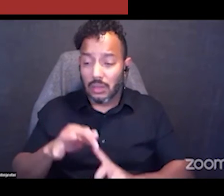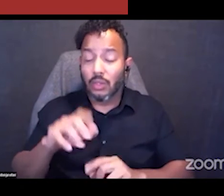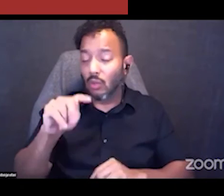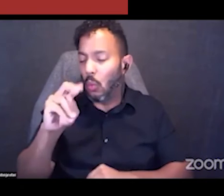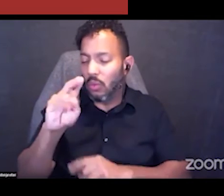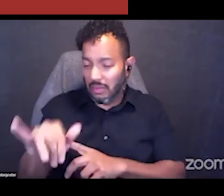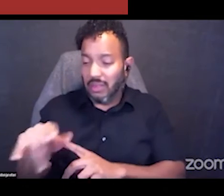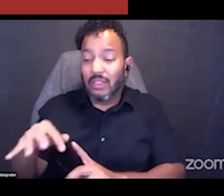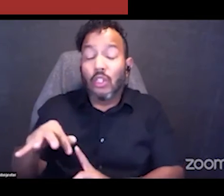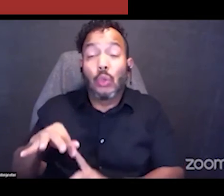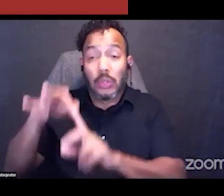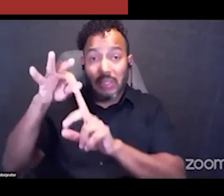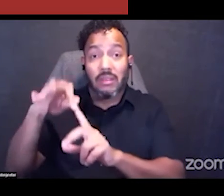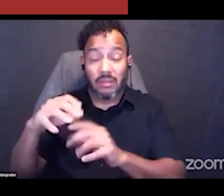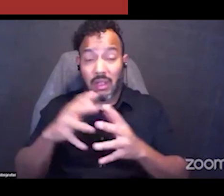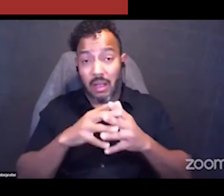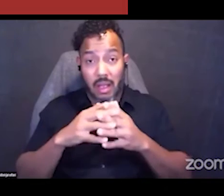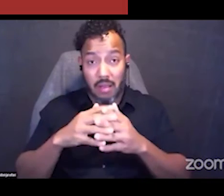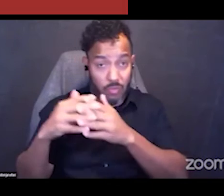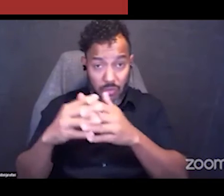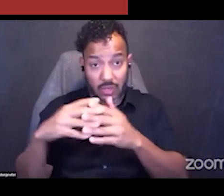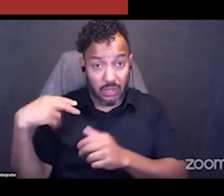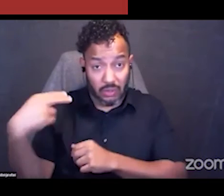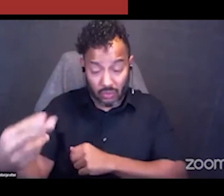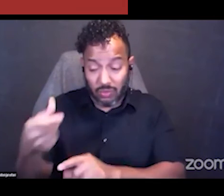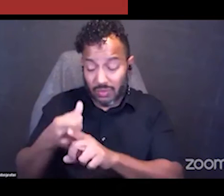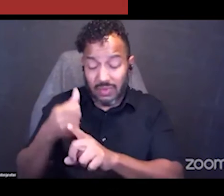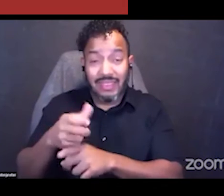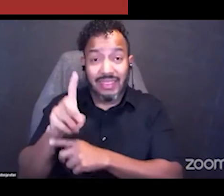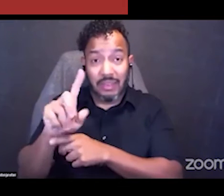also being able to take disability advocacy to the Pope.